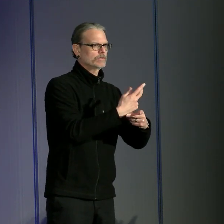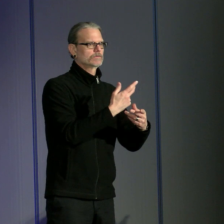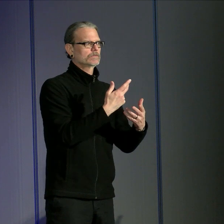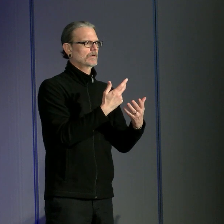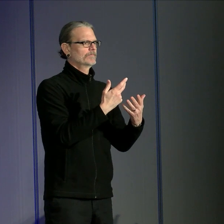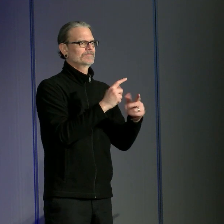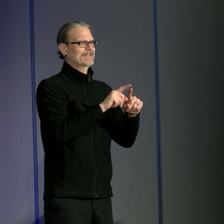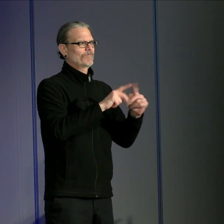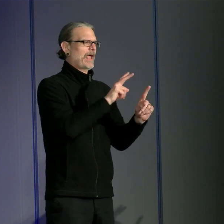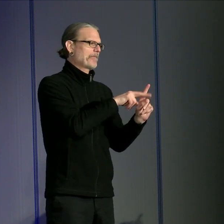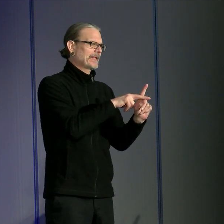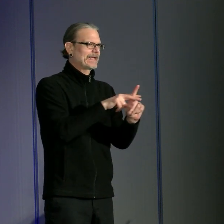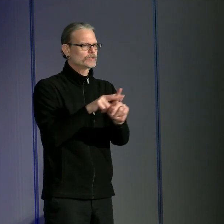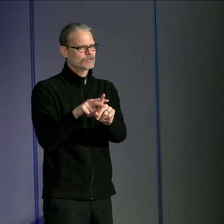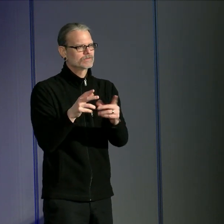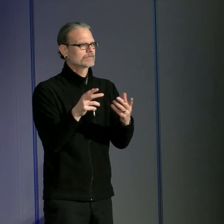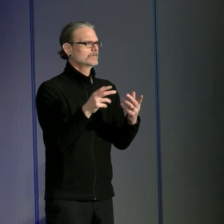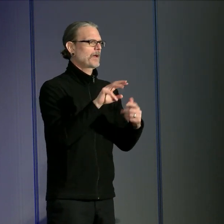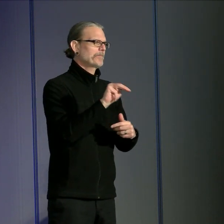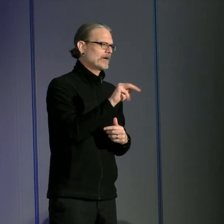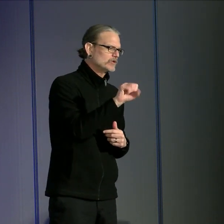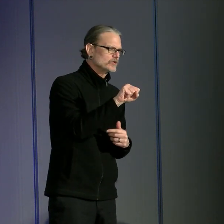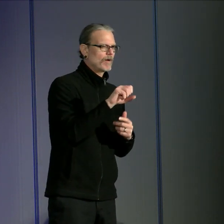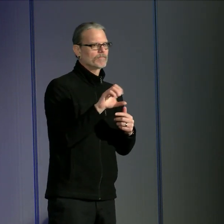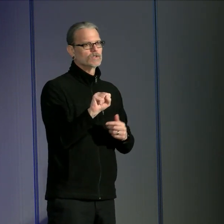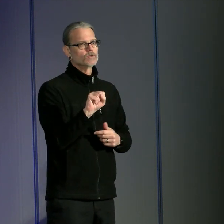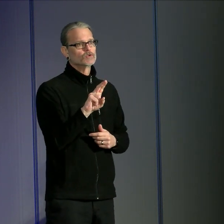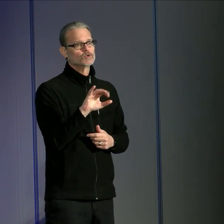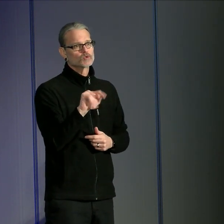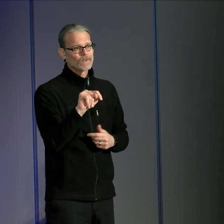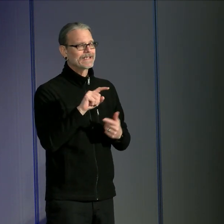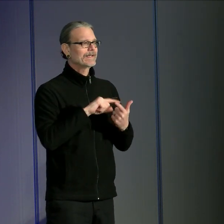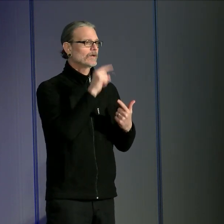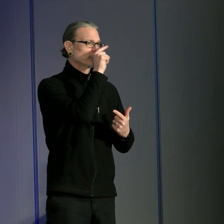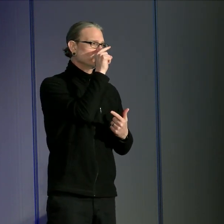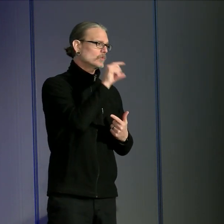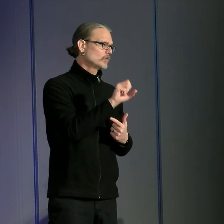applications, the whole Microsoft suite and Google suite is supported by Zapier.